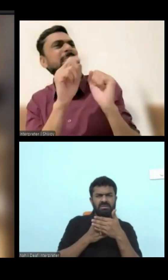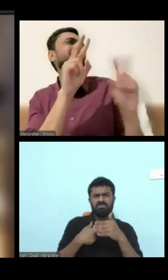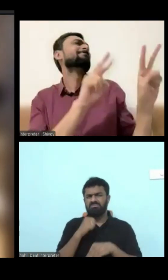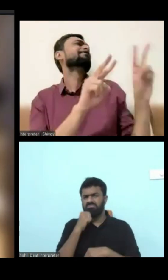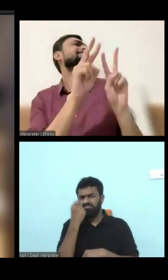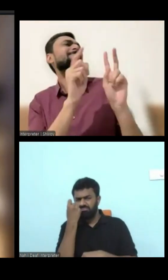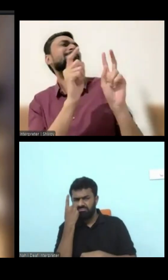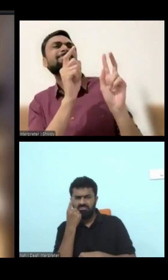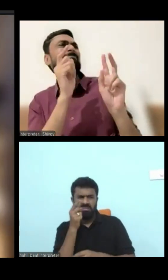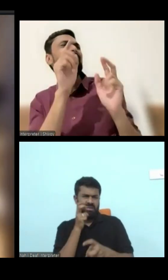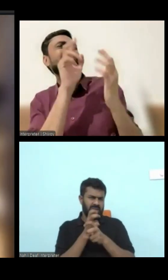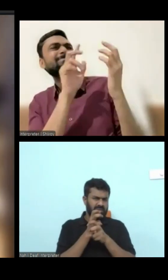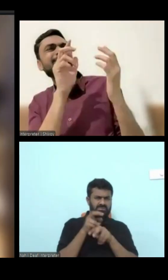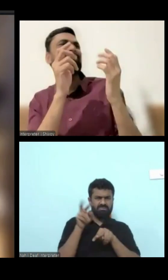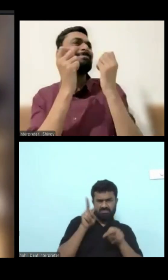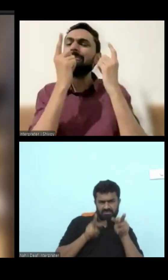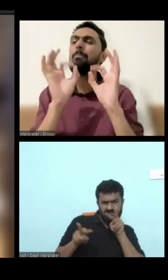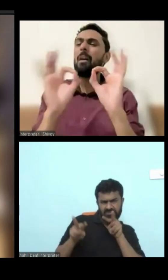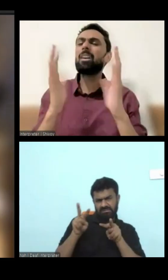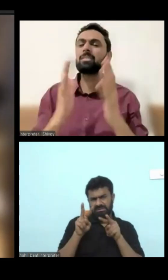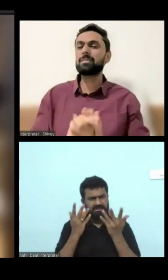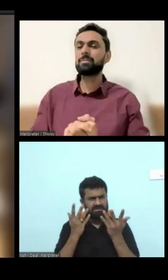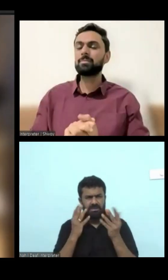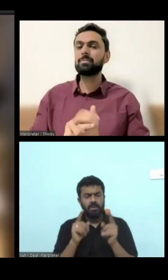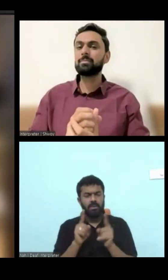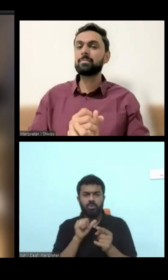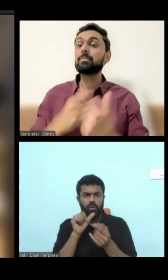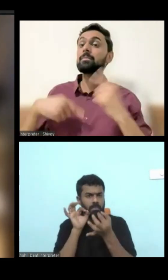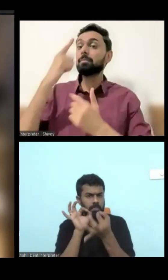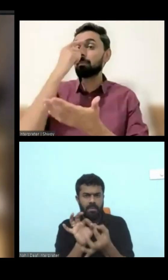So, we decided that maybe we should use the approach of gaming.